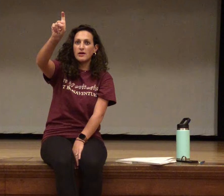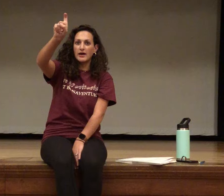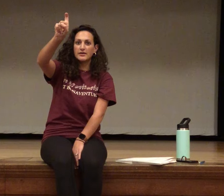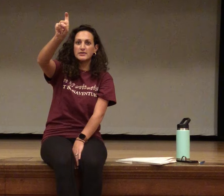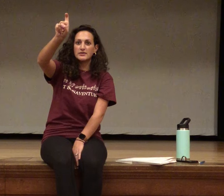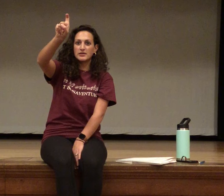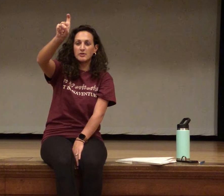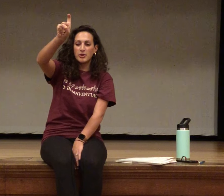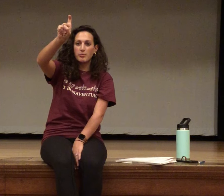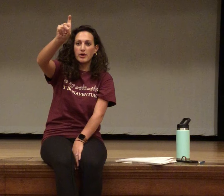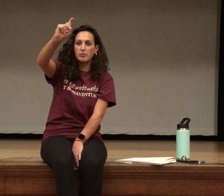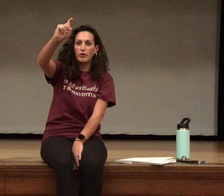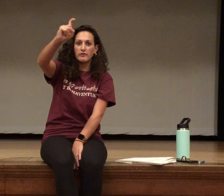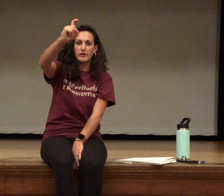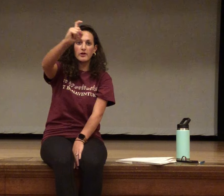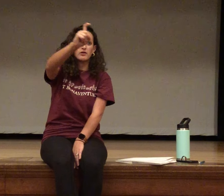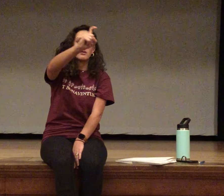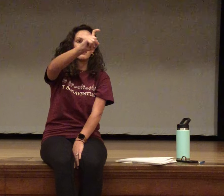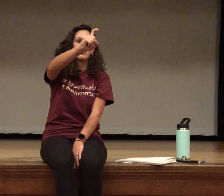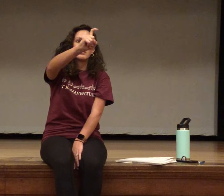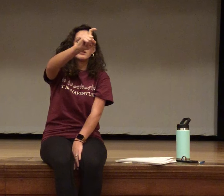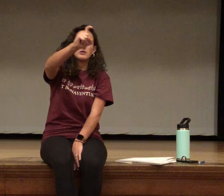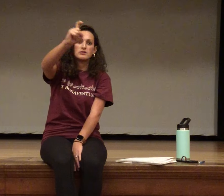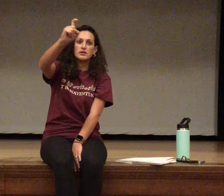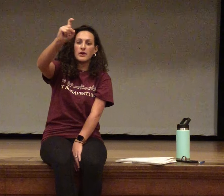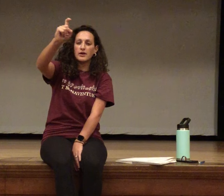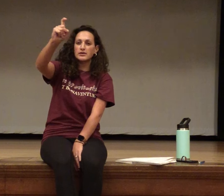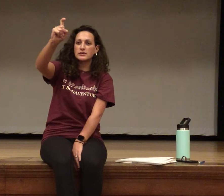X is going to be a bent pointer finger so X